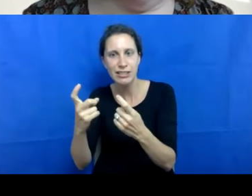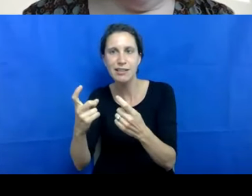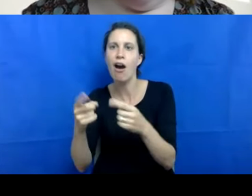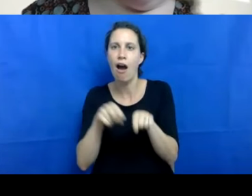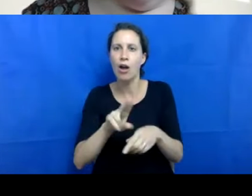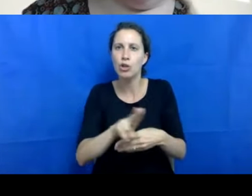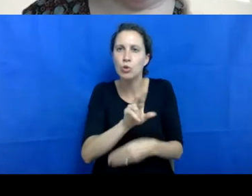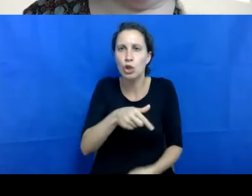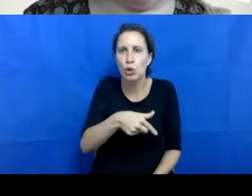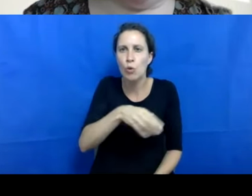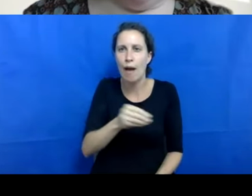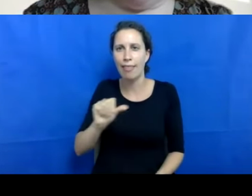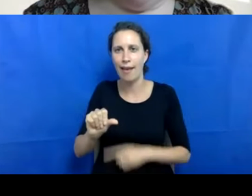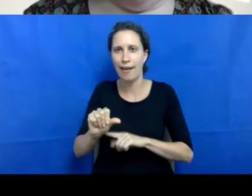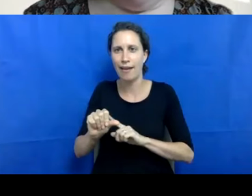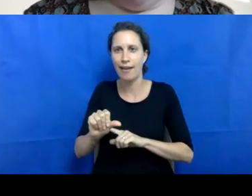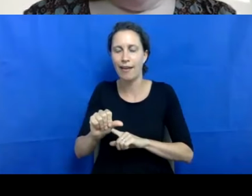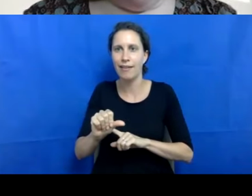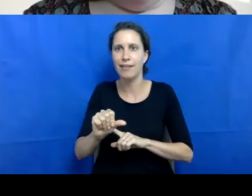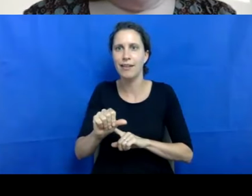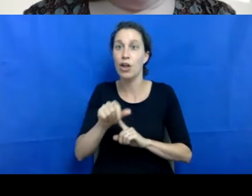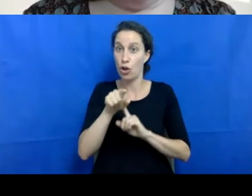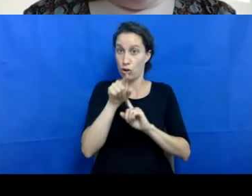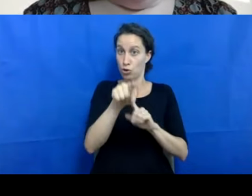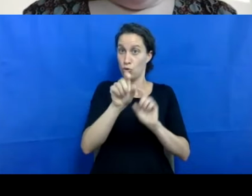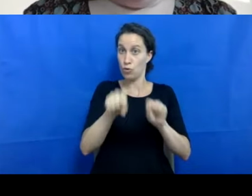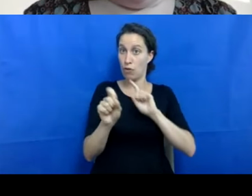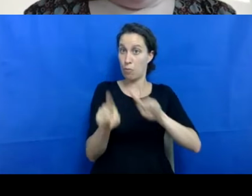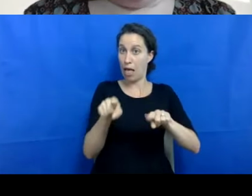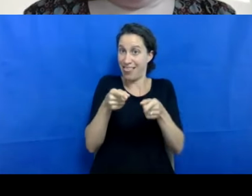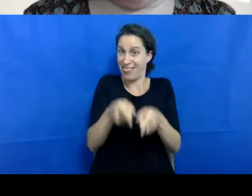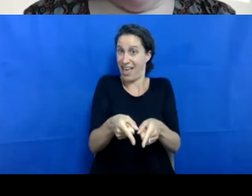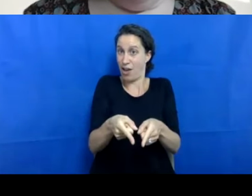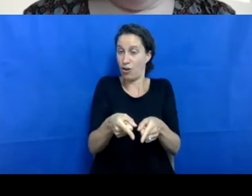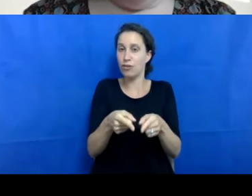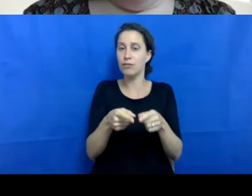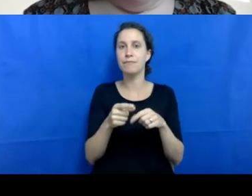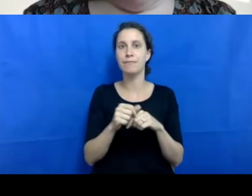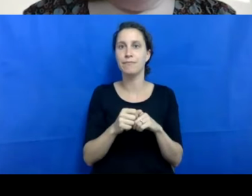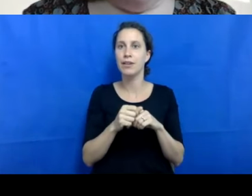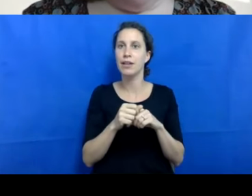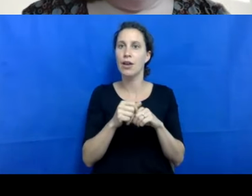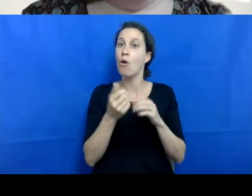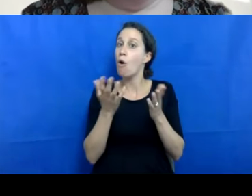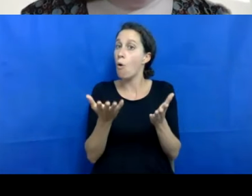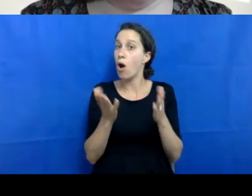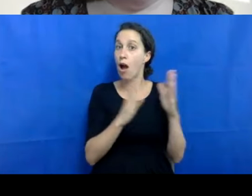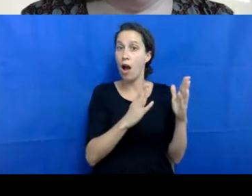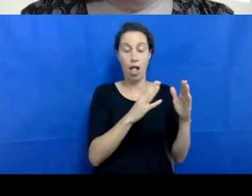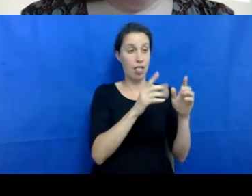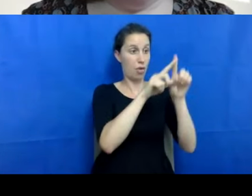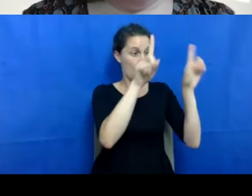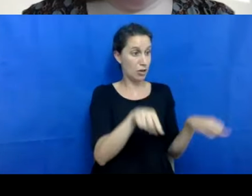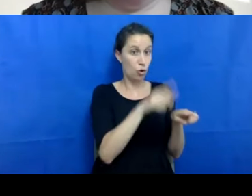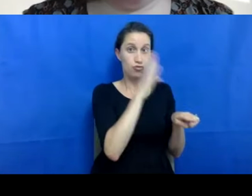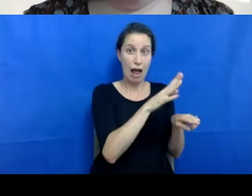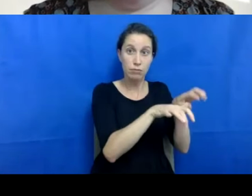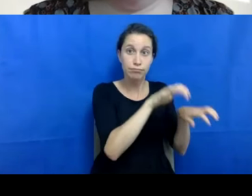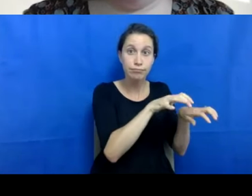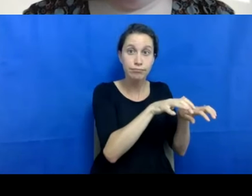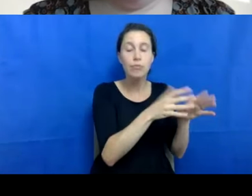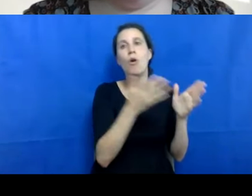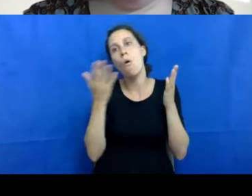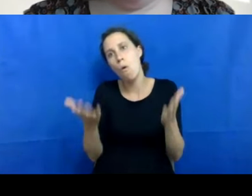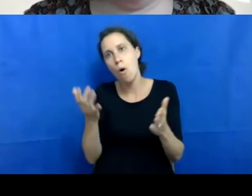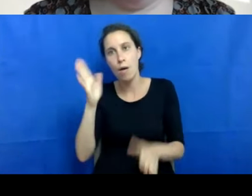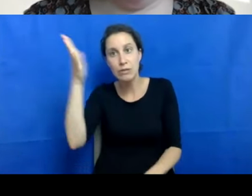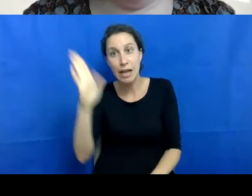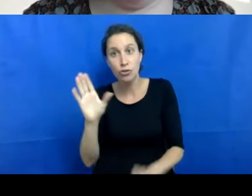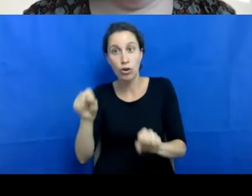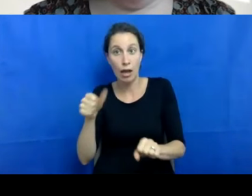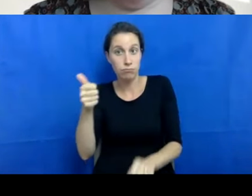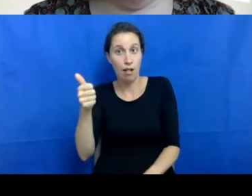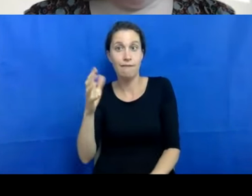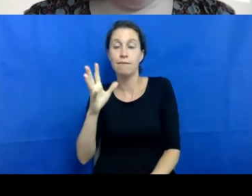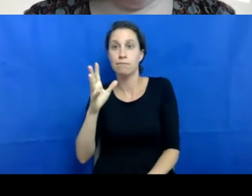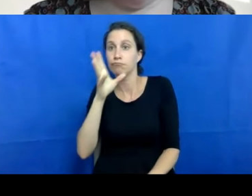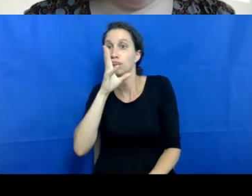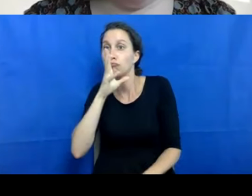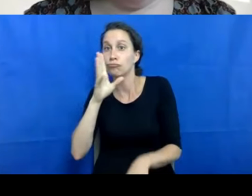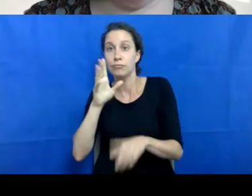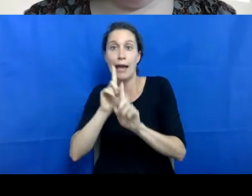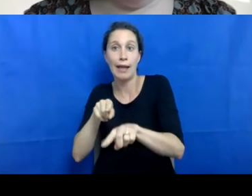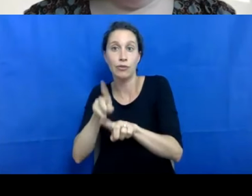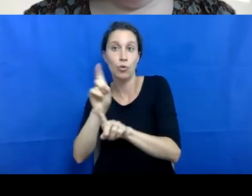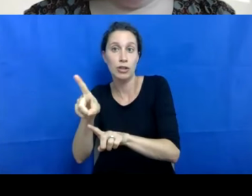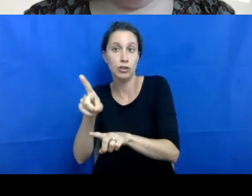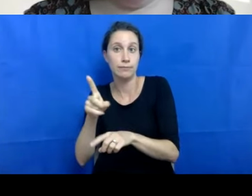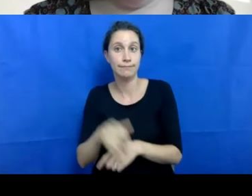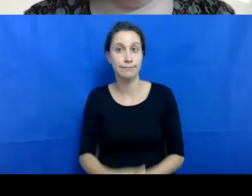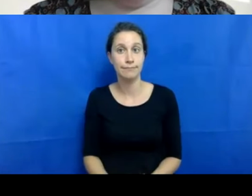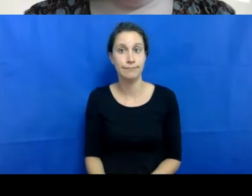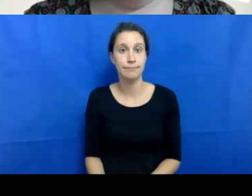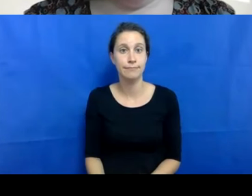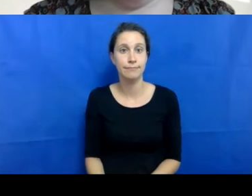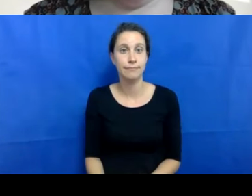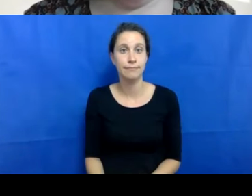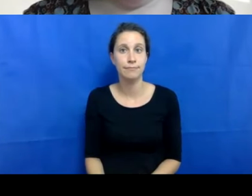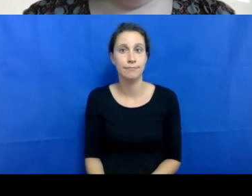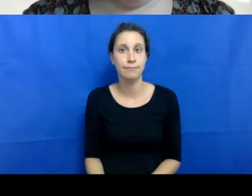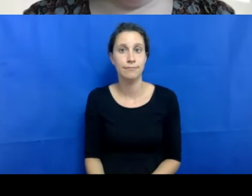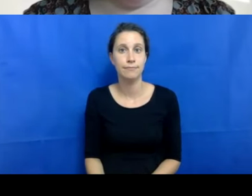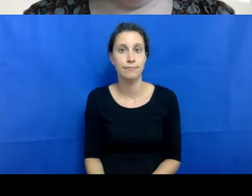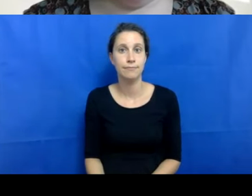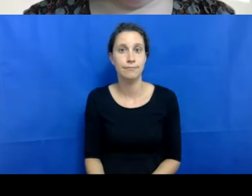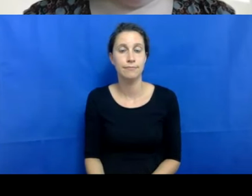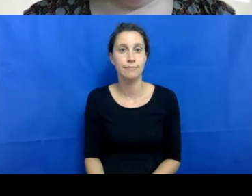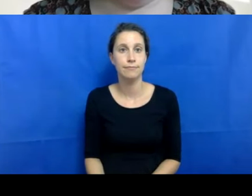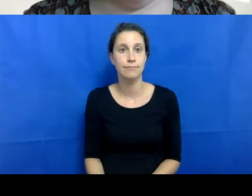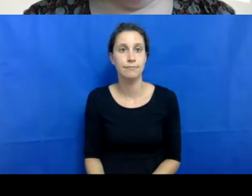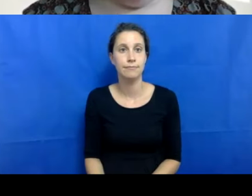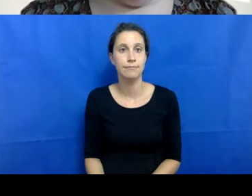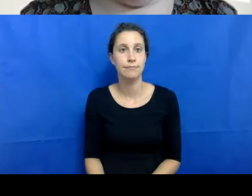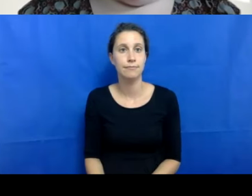You can reply to questions in the Q and A feature in the window directly, or you can answer the question aloud.